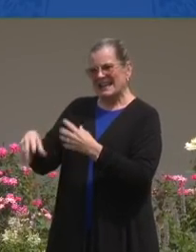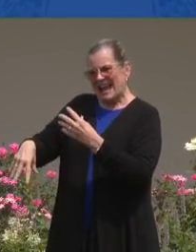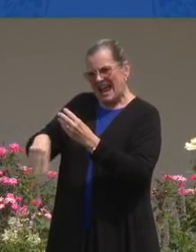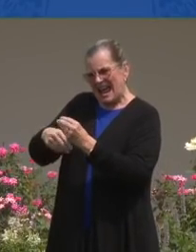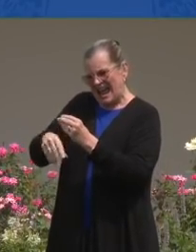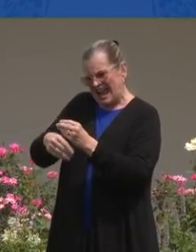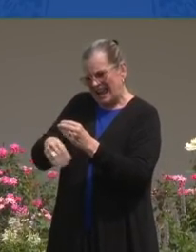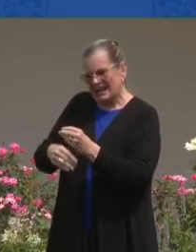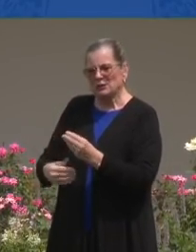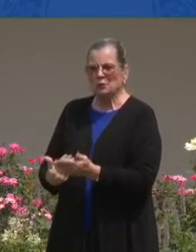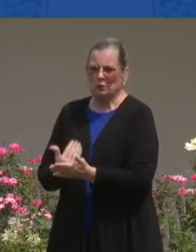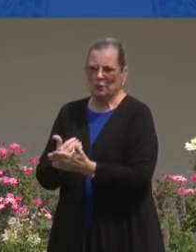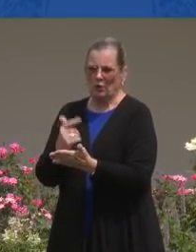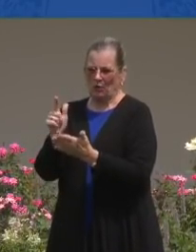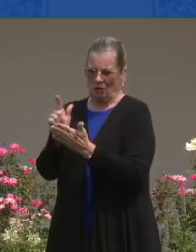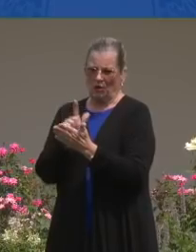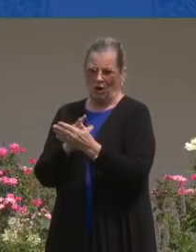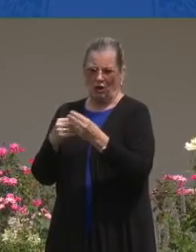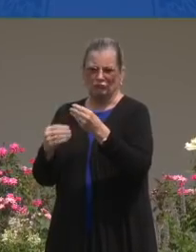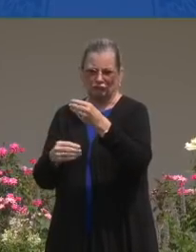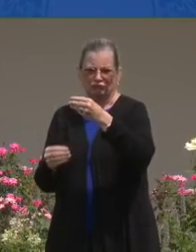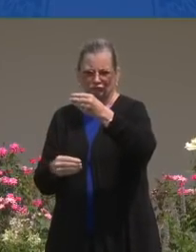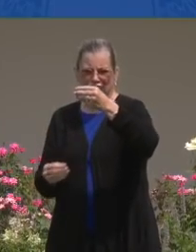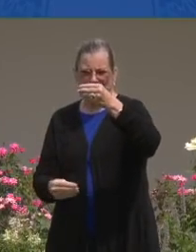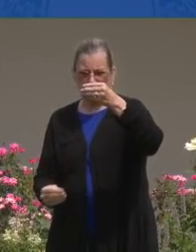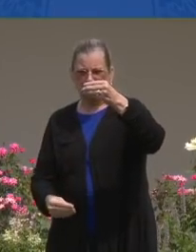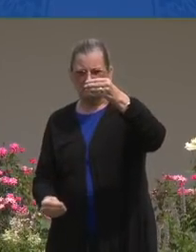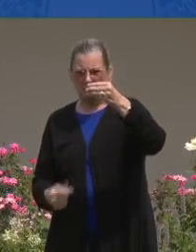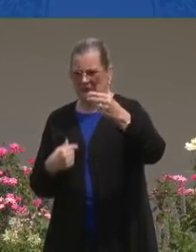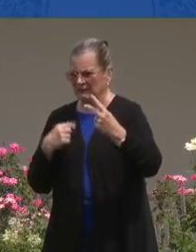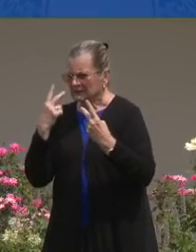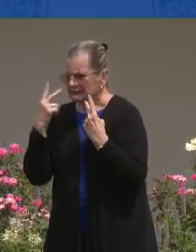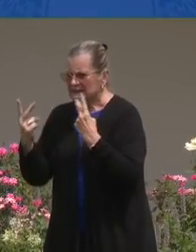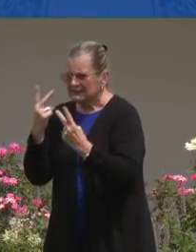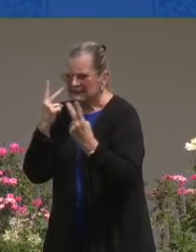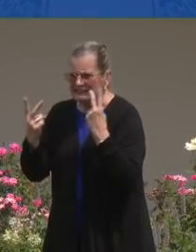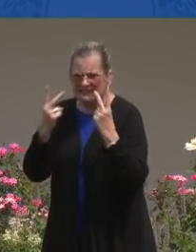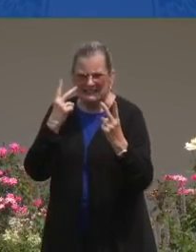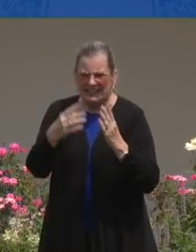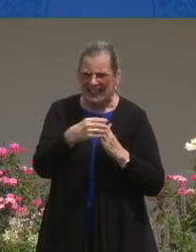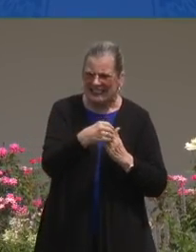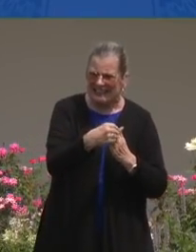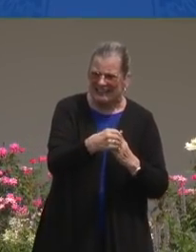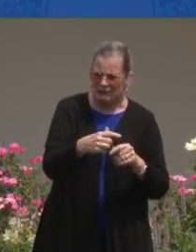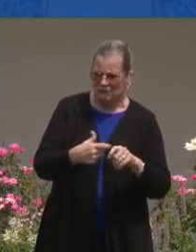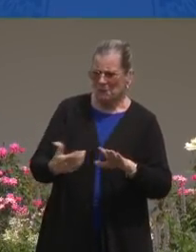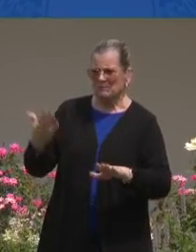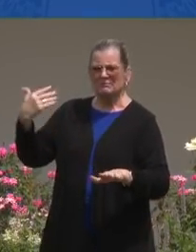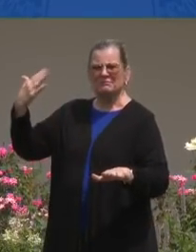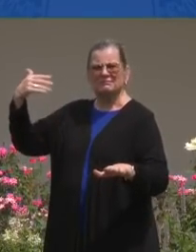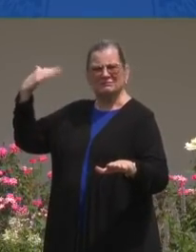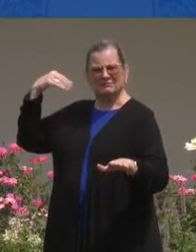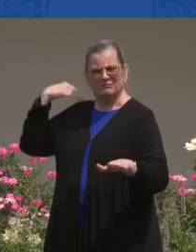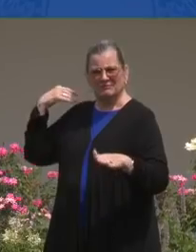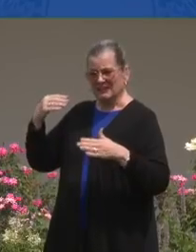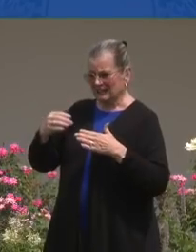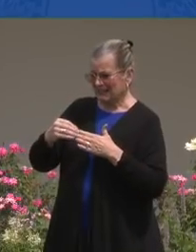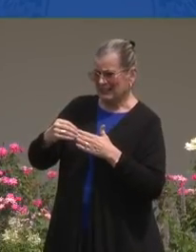to see the generations of leaders who are here and remain committed to doing this work.